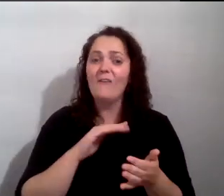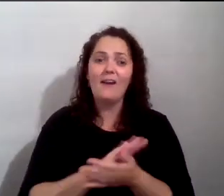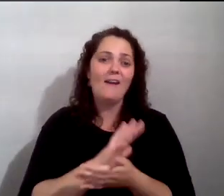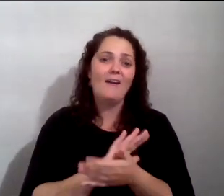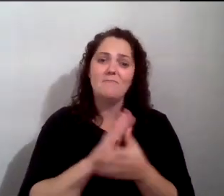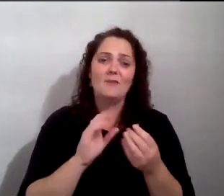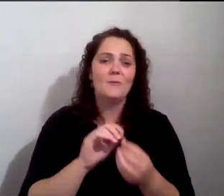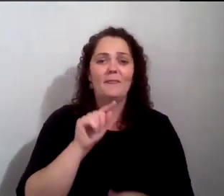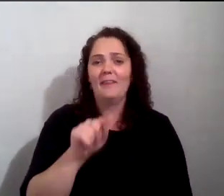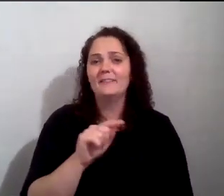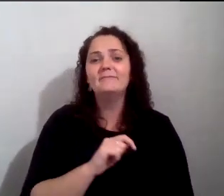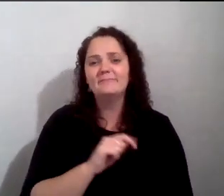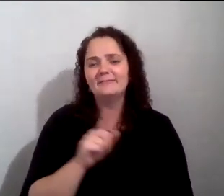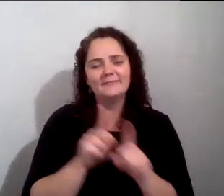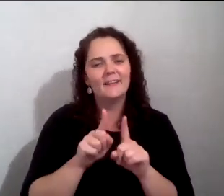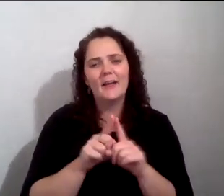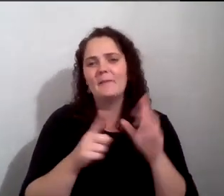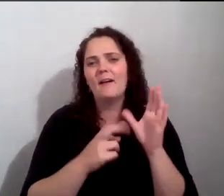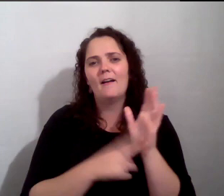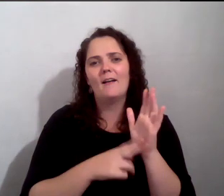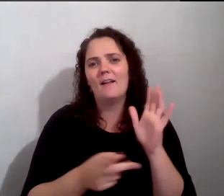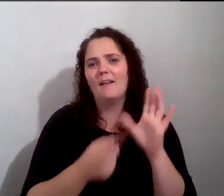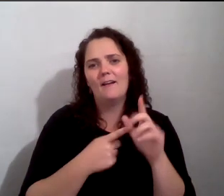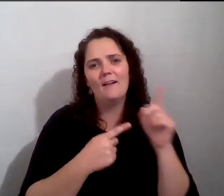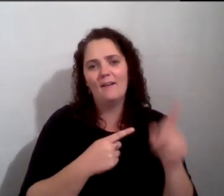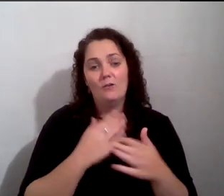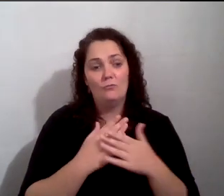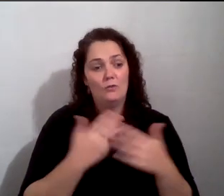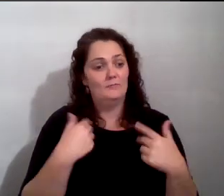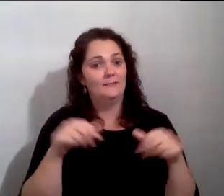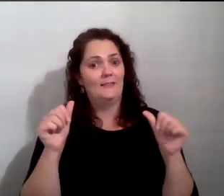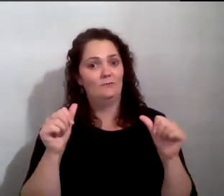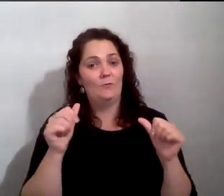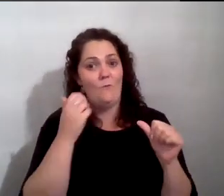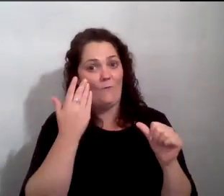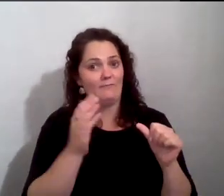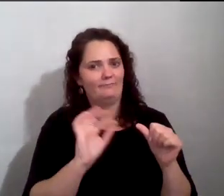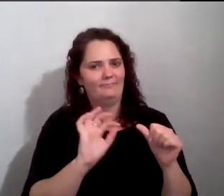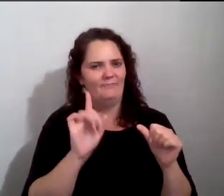yeah look it was a great experience, I was very happy with the portrait, so was Anna – it doesn't always go that well but